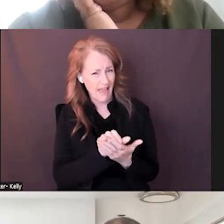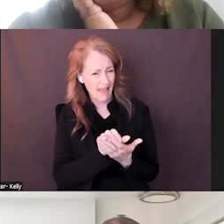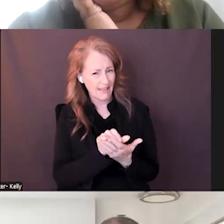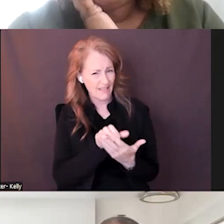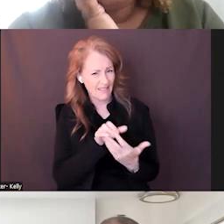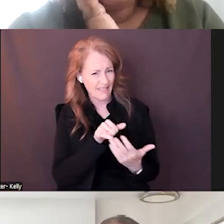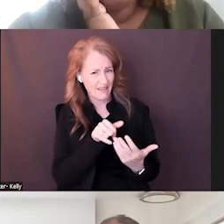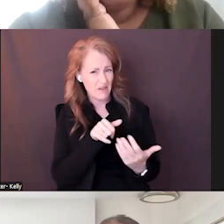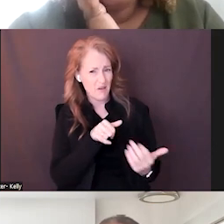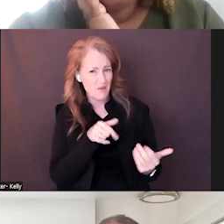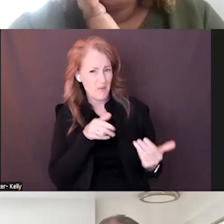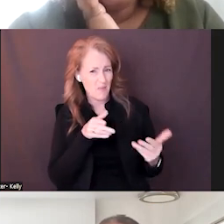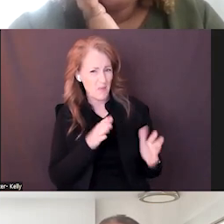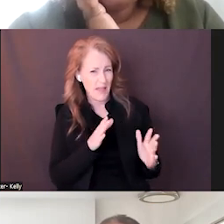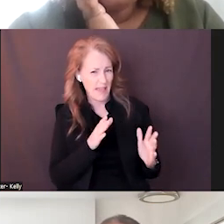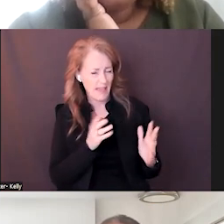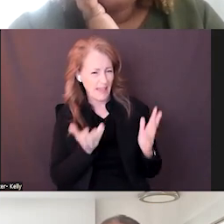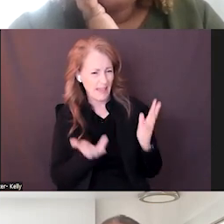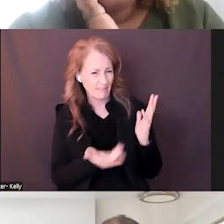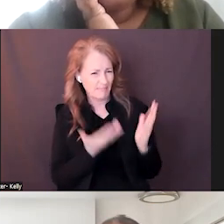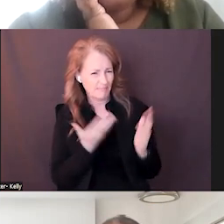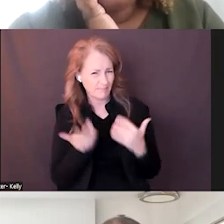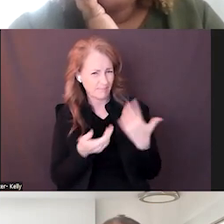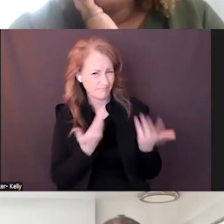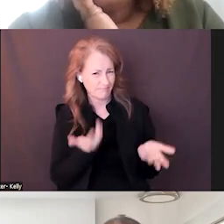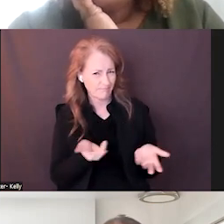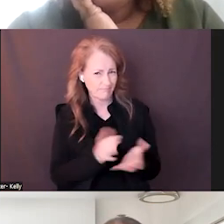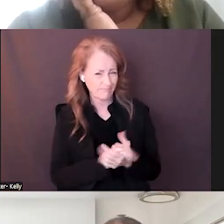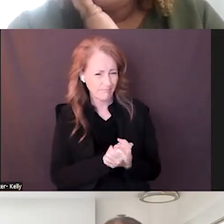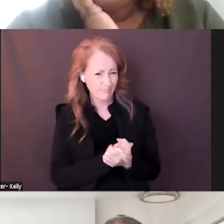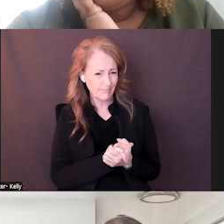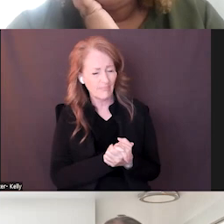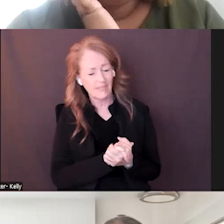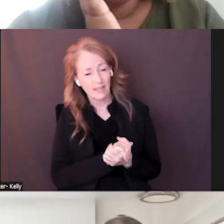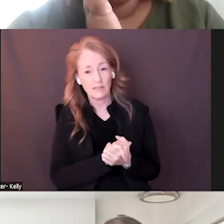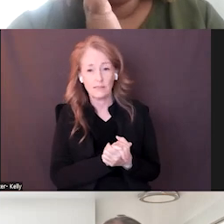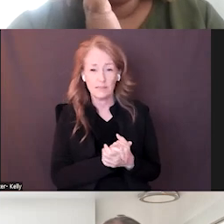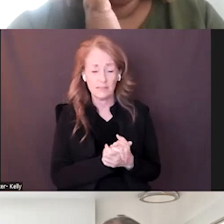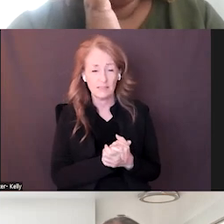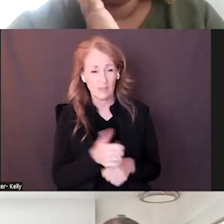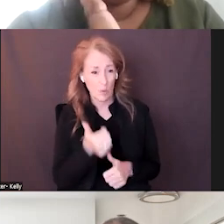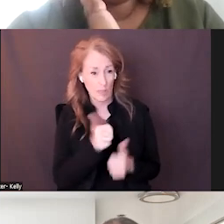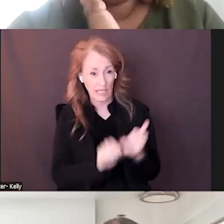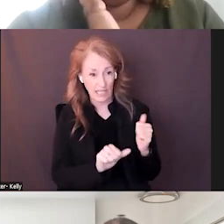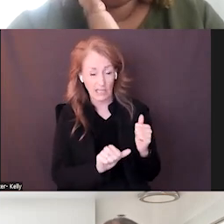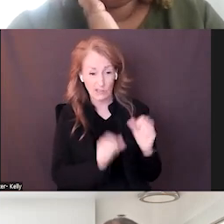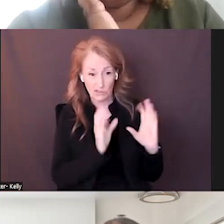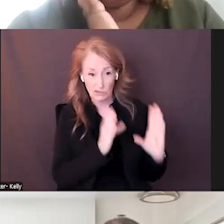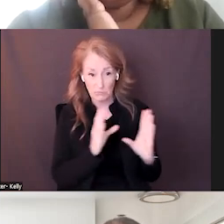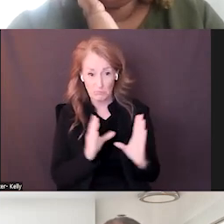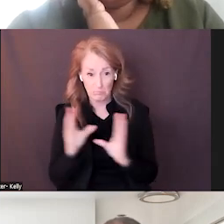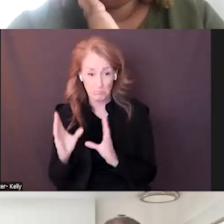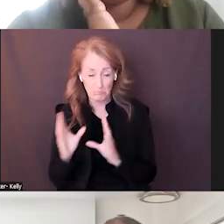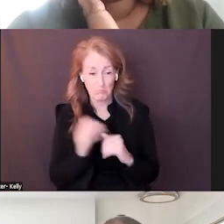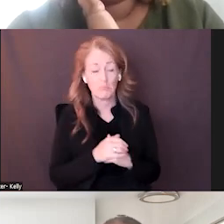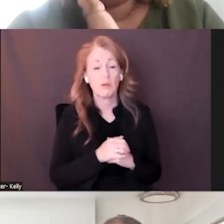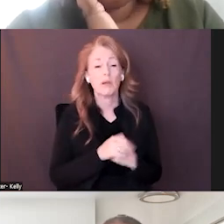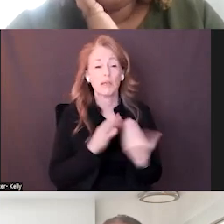EACH OF THOSE ARE THE COMMUNITY DISPOSITION RATES